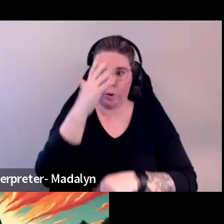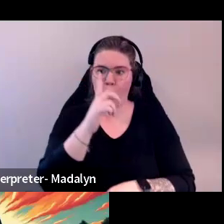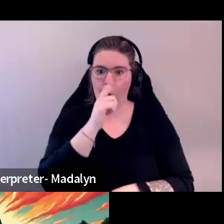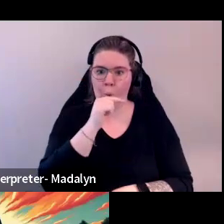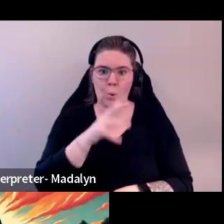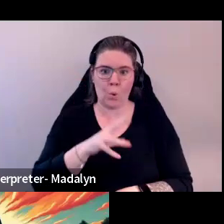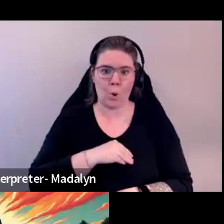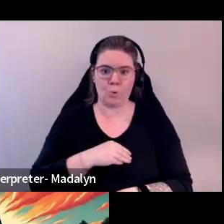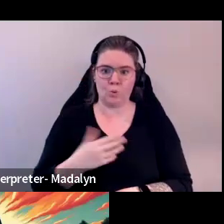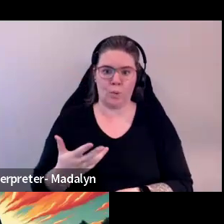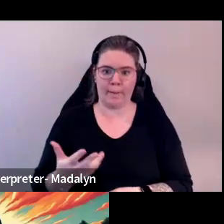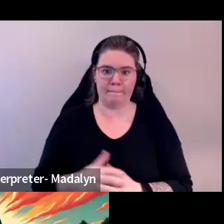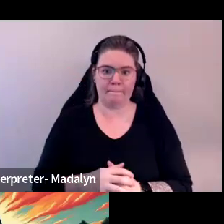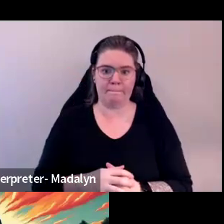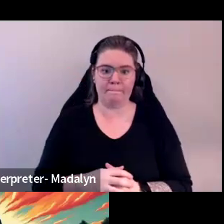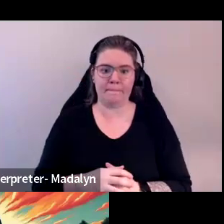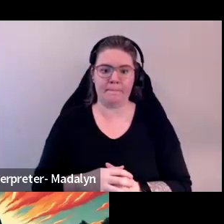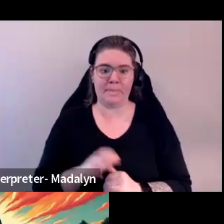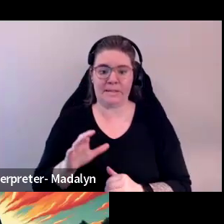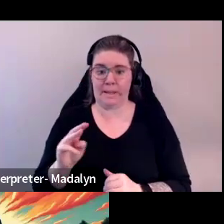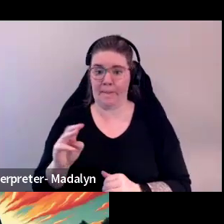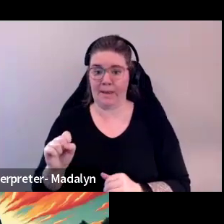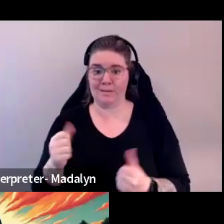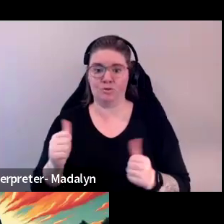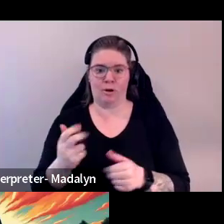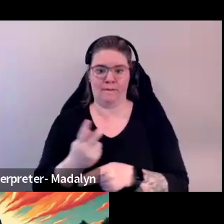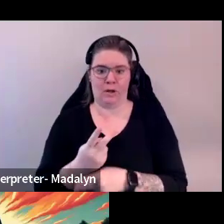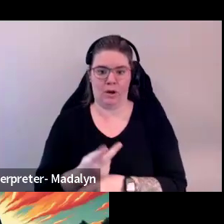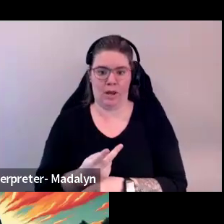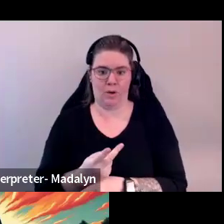Tom Olin: Cms is trying to figure that one out. Every